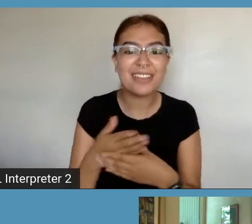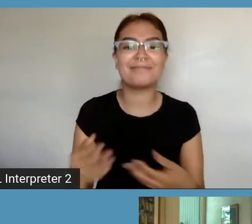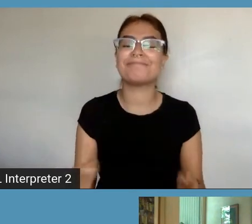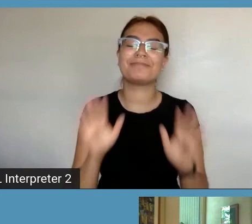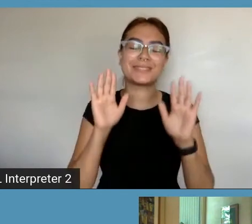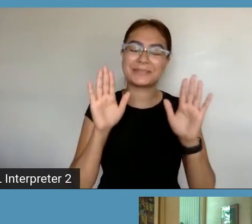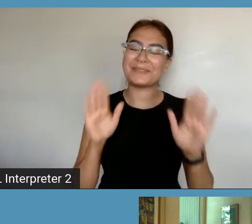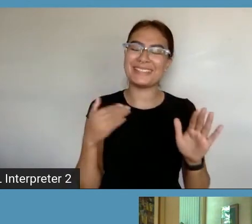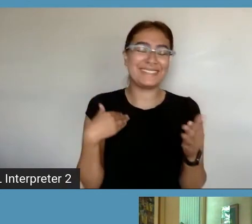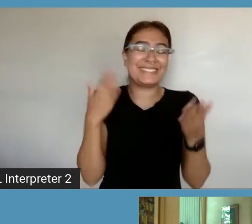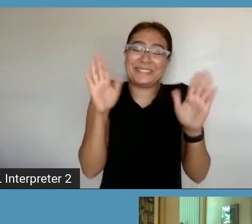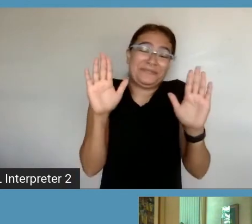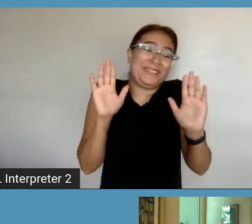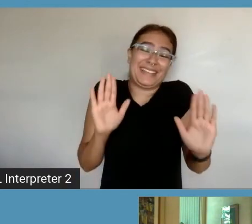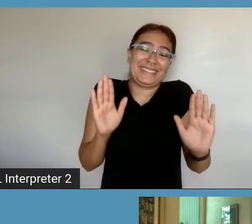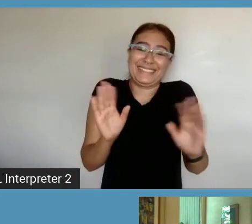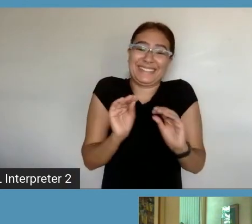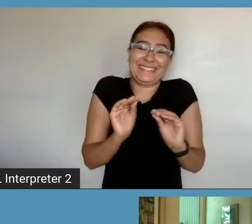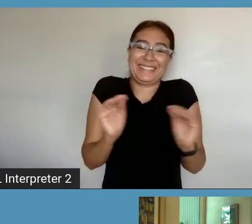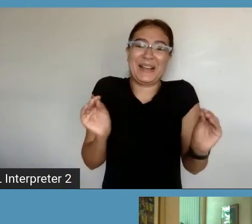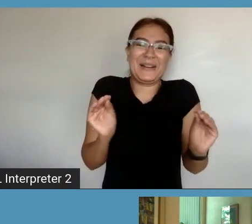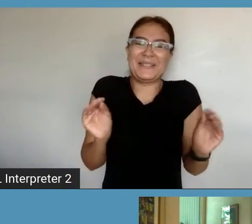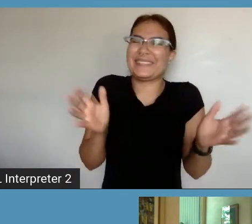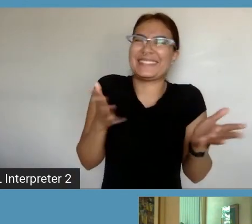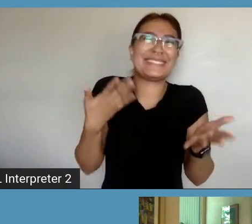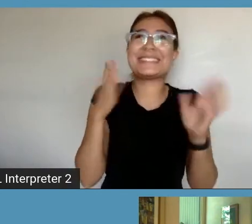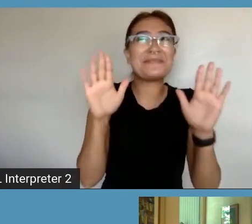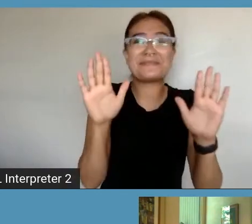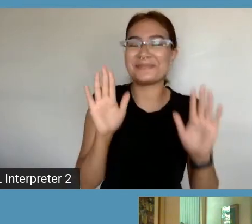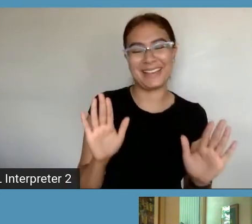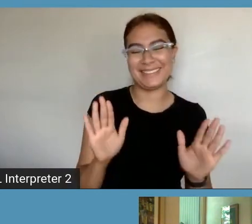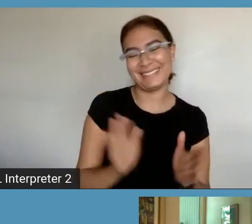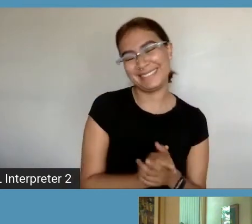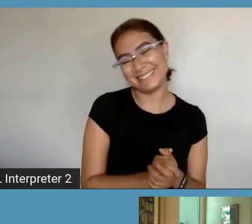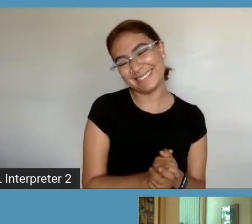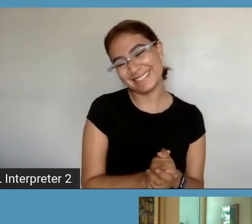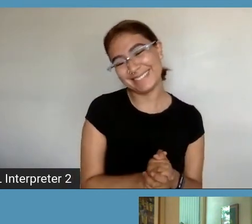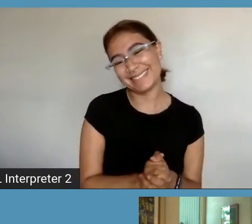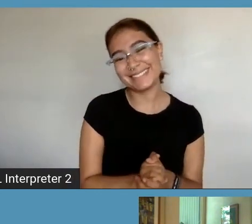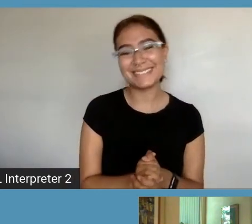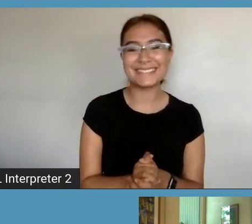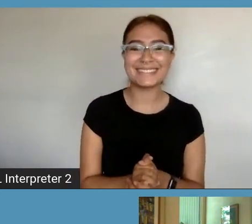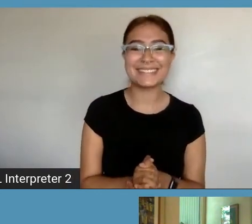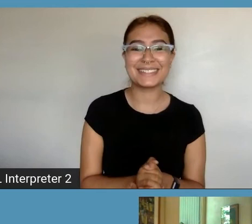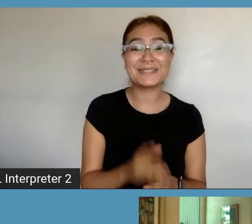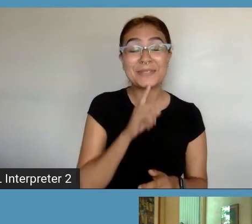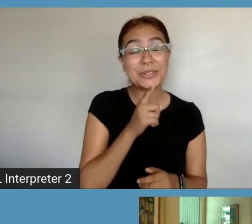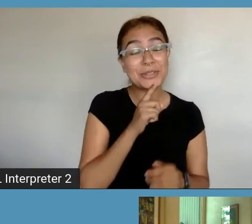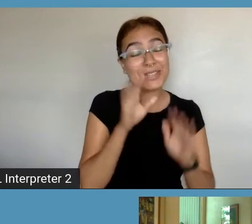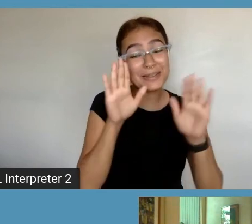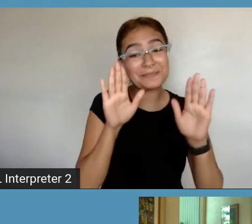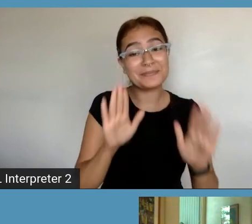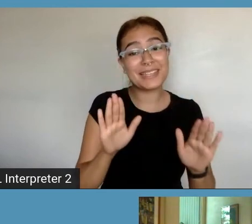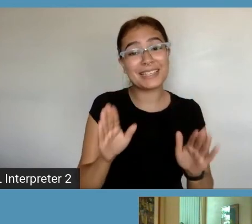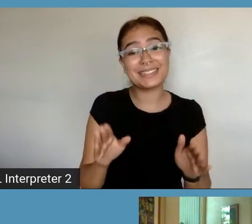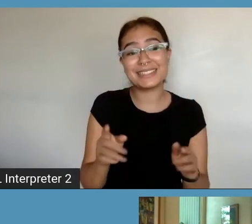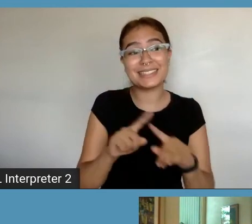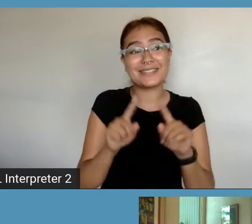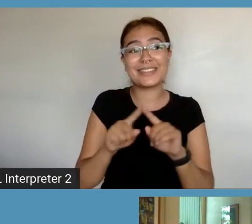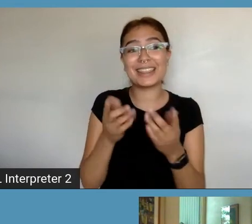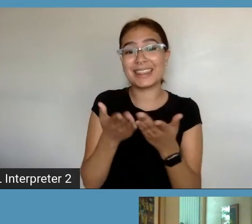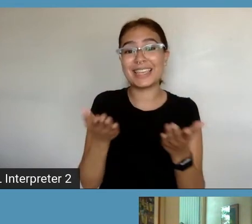There is no hoarding, It is truly amazing what content is out there and how much. There is so